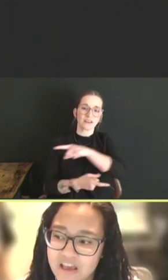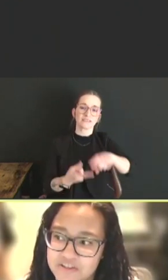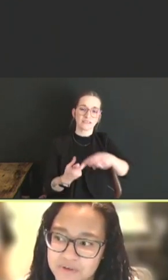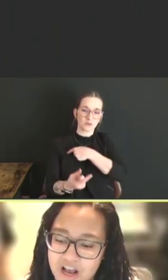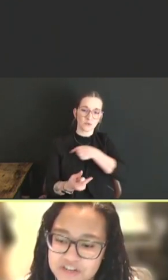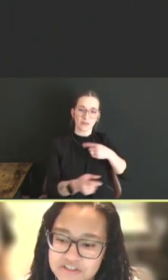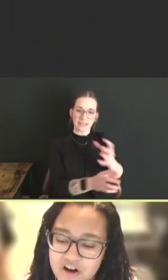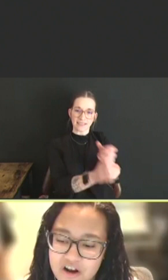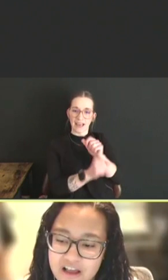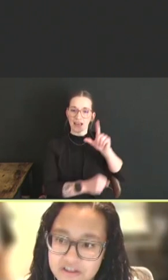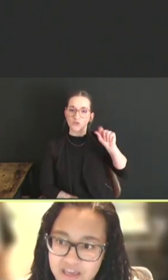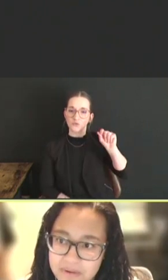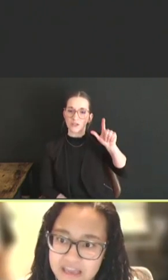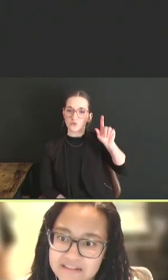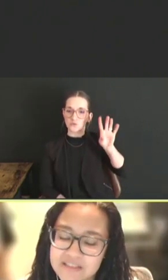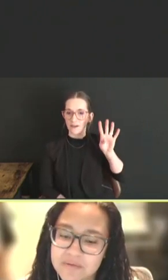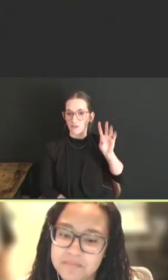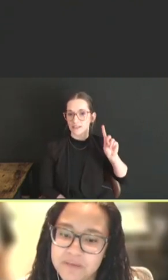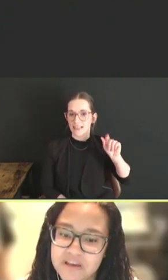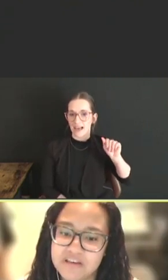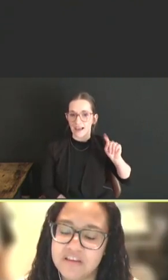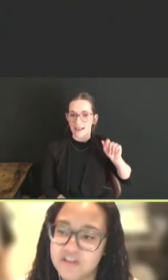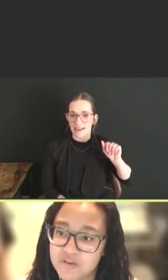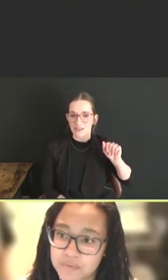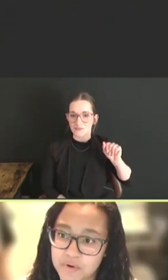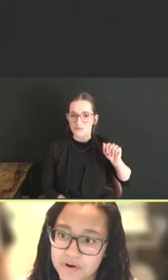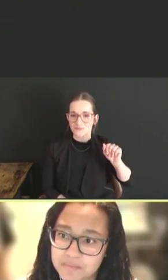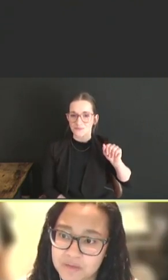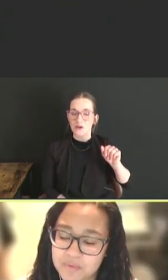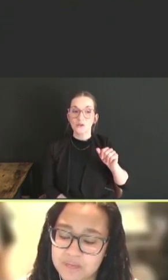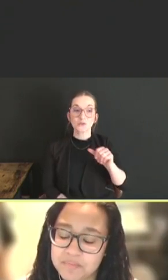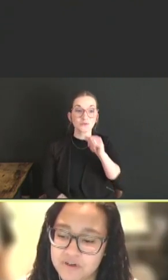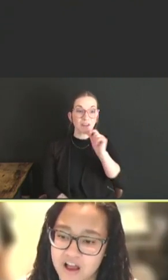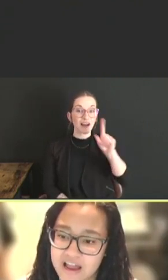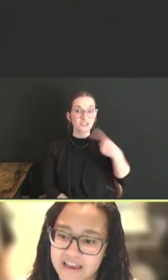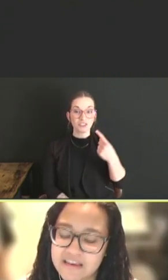So not just our health campaigns, but the youth programming we provide.